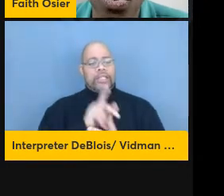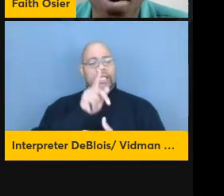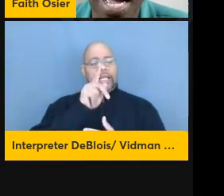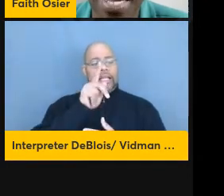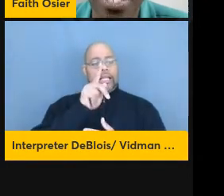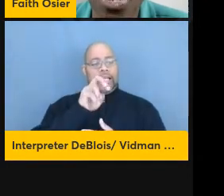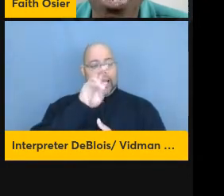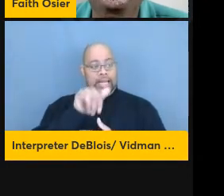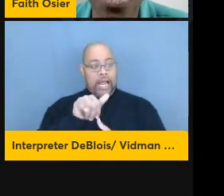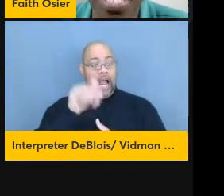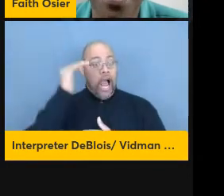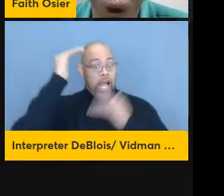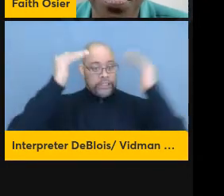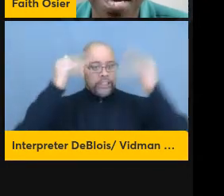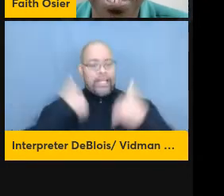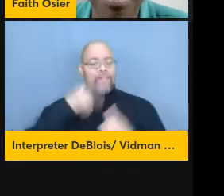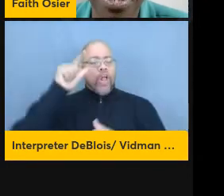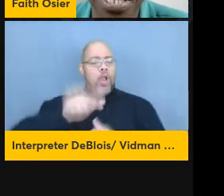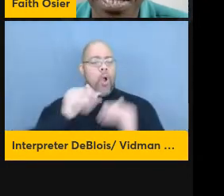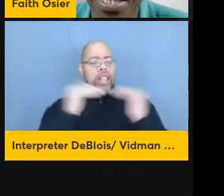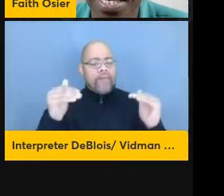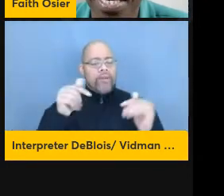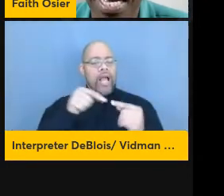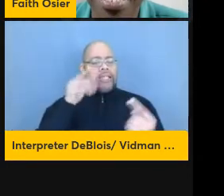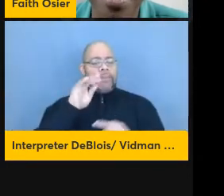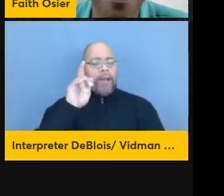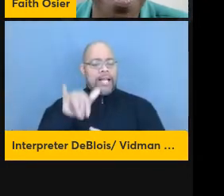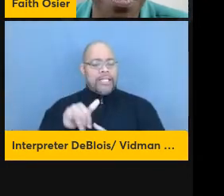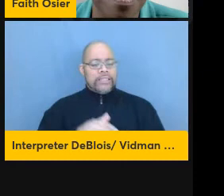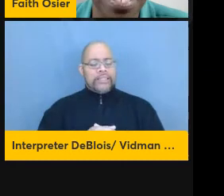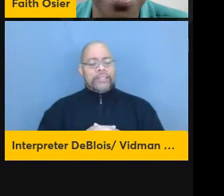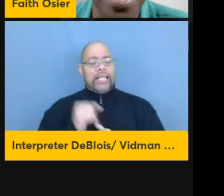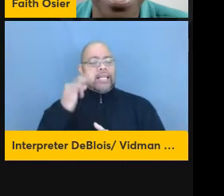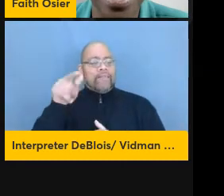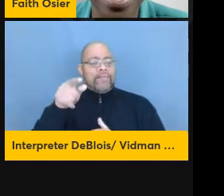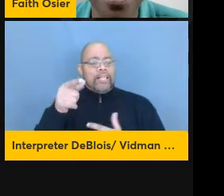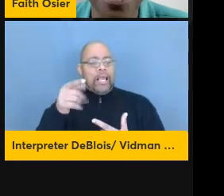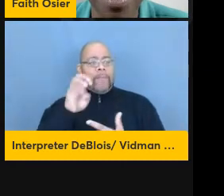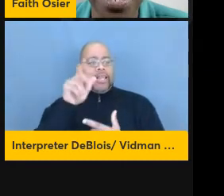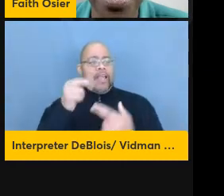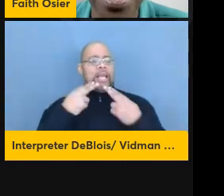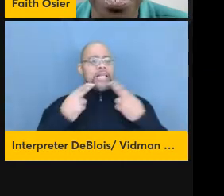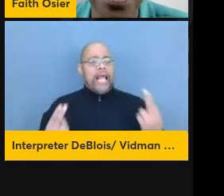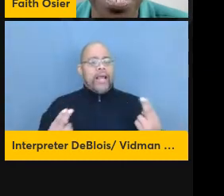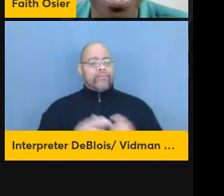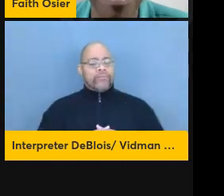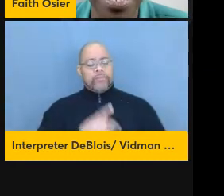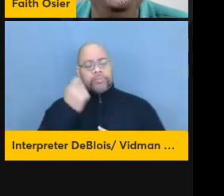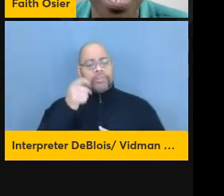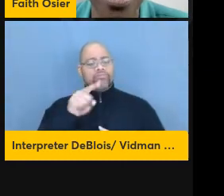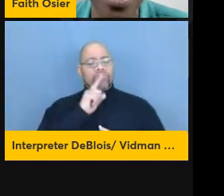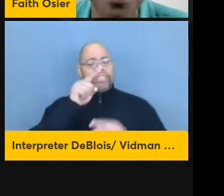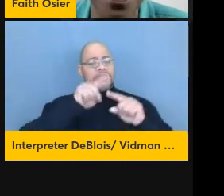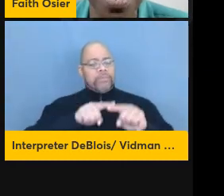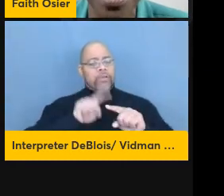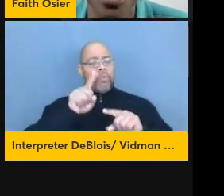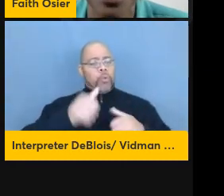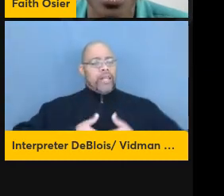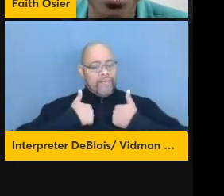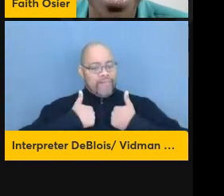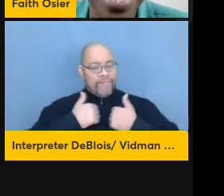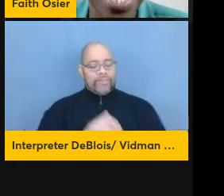who had low levels of antibodies, as if they were malaria naive, because it really depends where you live, whether you're getting